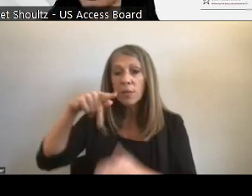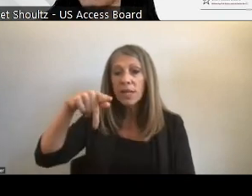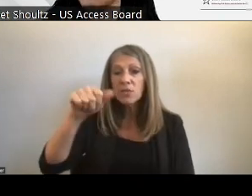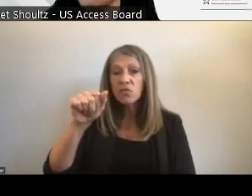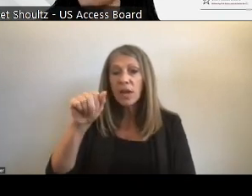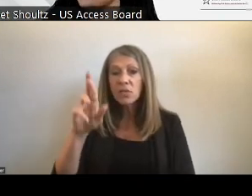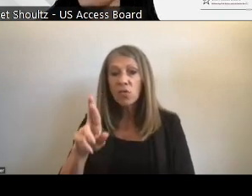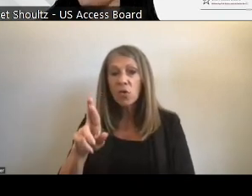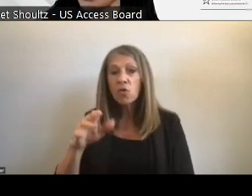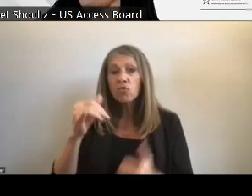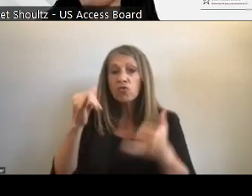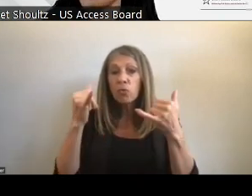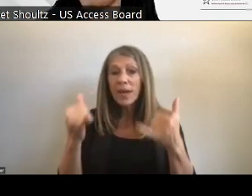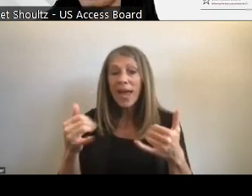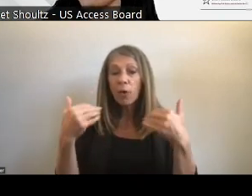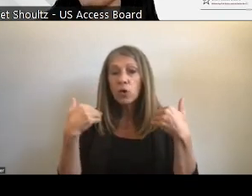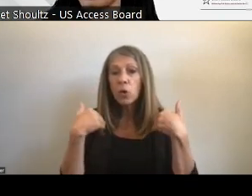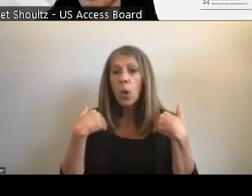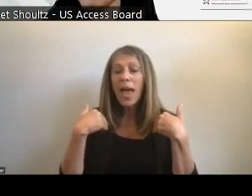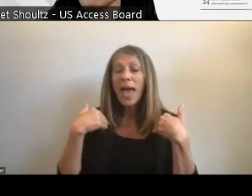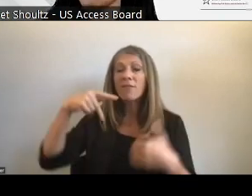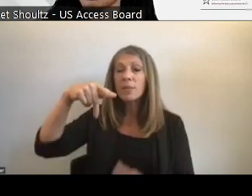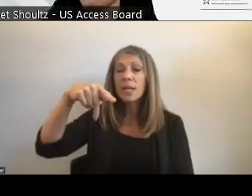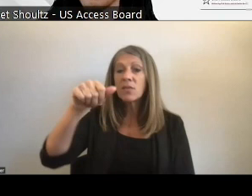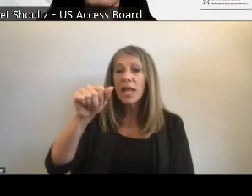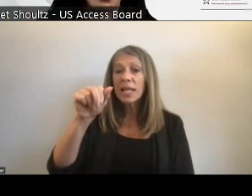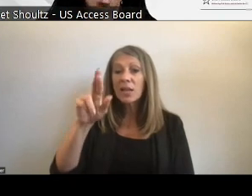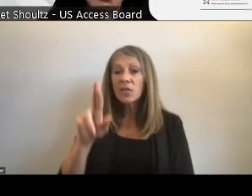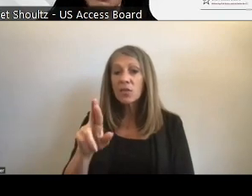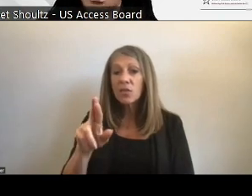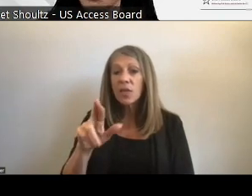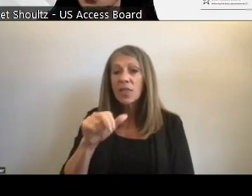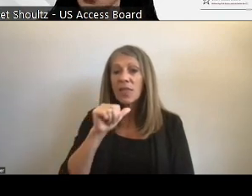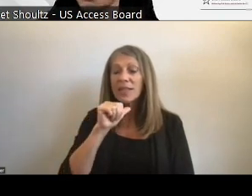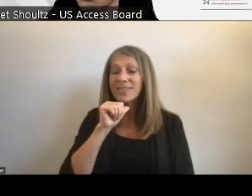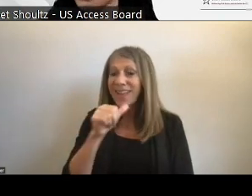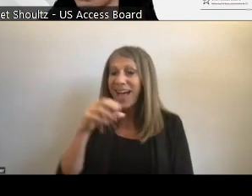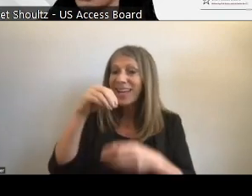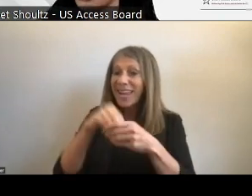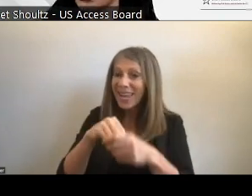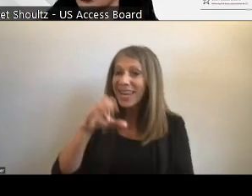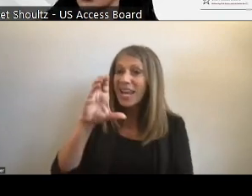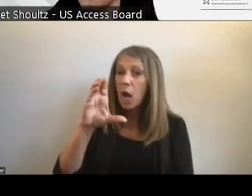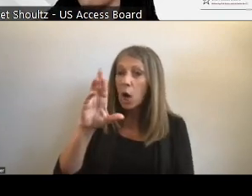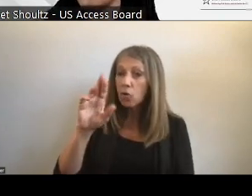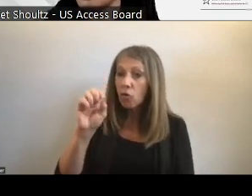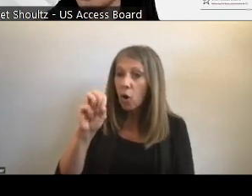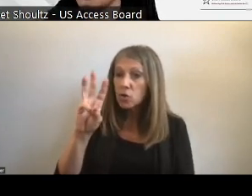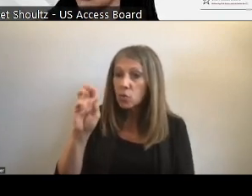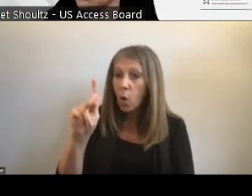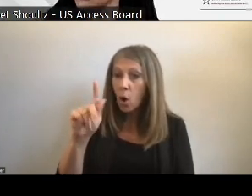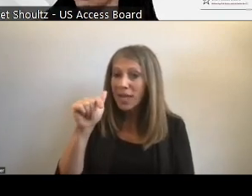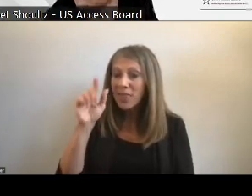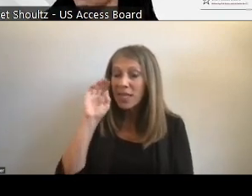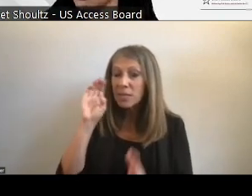so now you have a pedestrian access route that's not within a crosswalk, and in this image we show